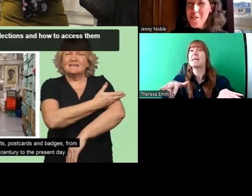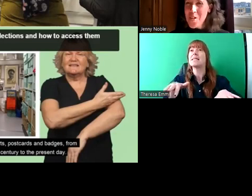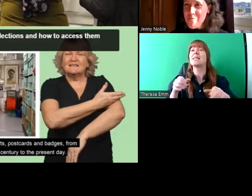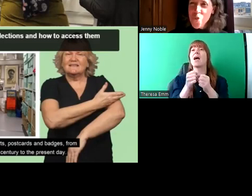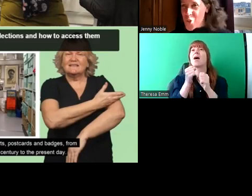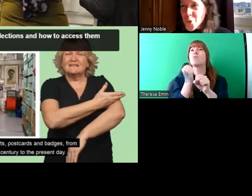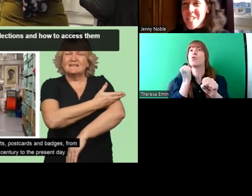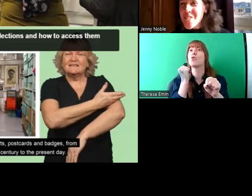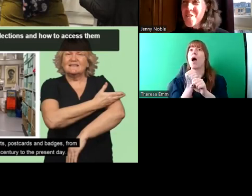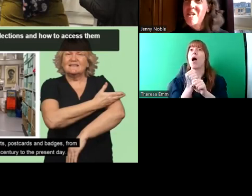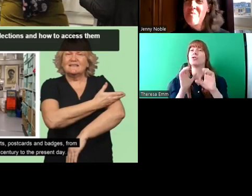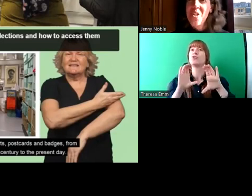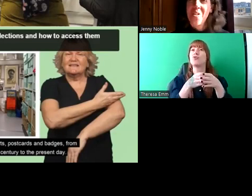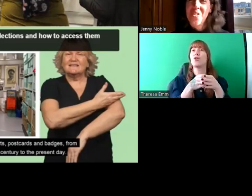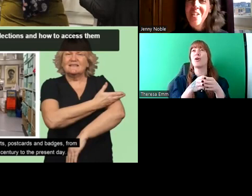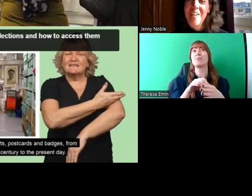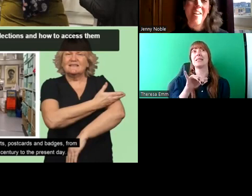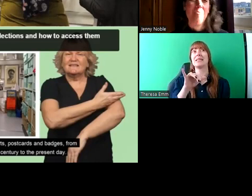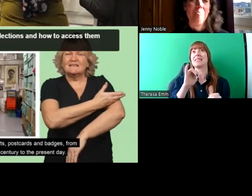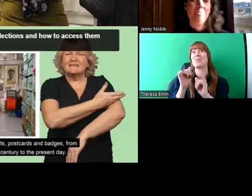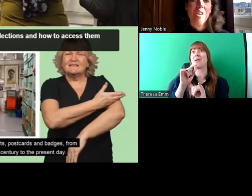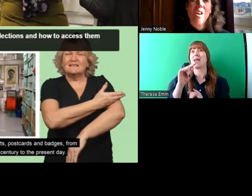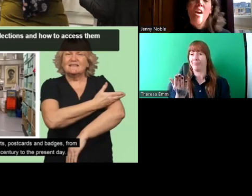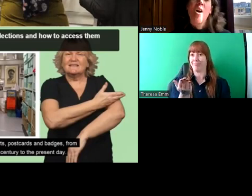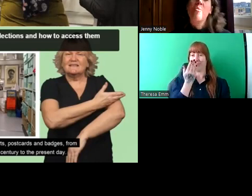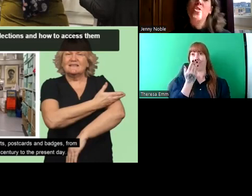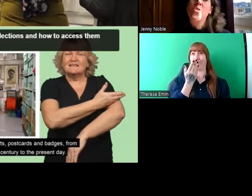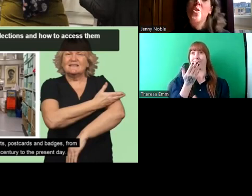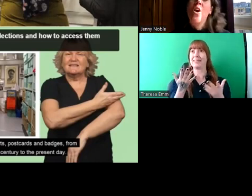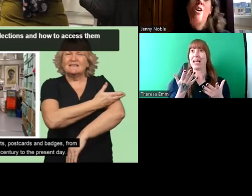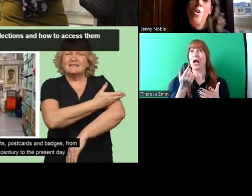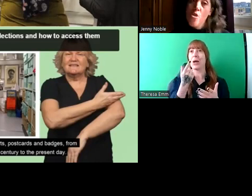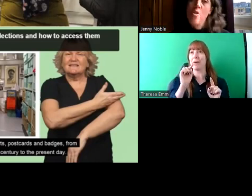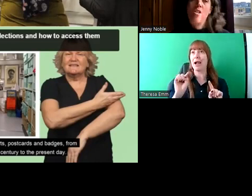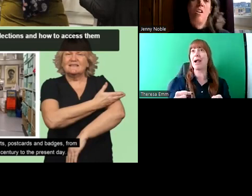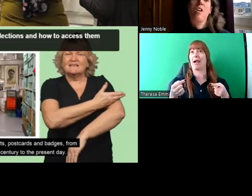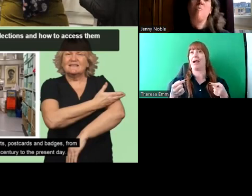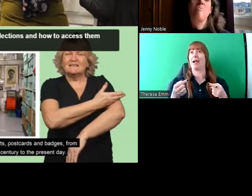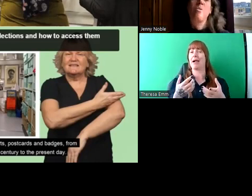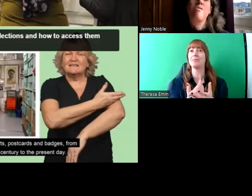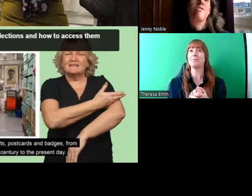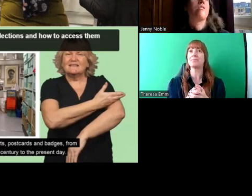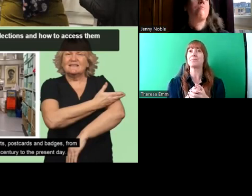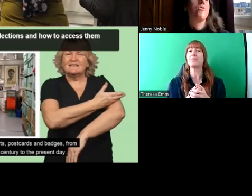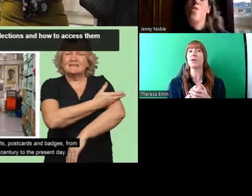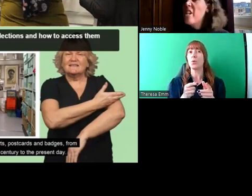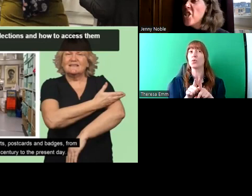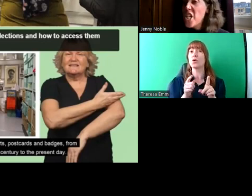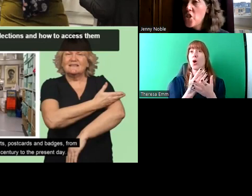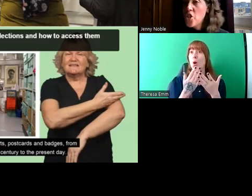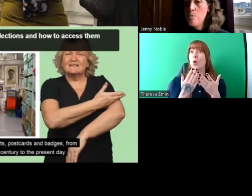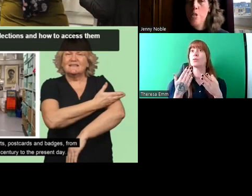at a short notice, so that can be challenging. We do a lot of work with further education groups,